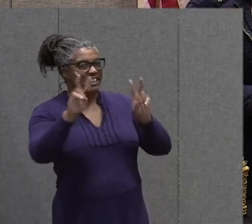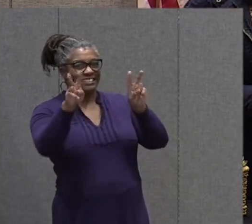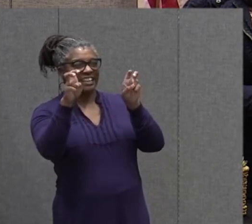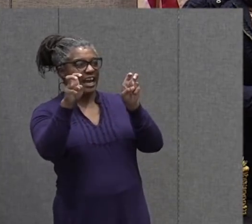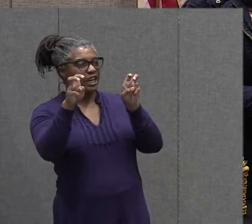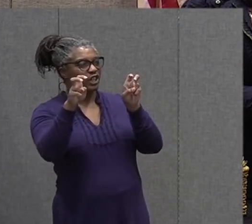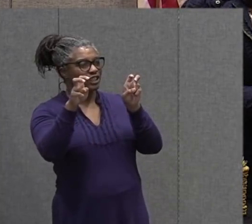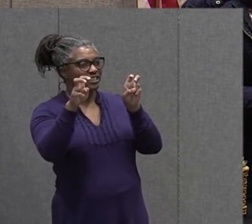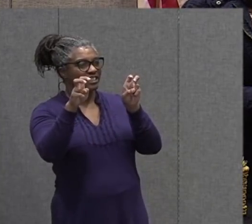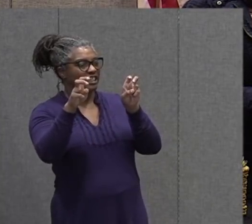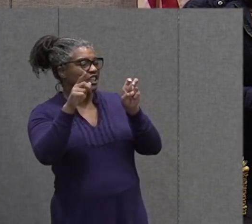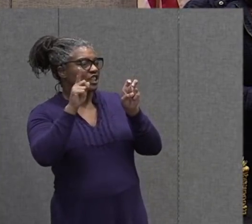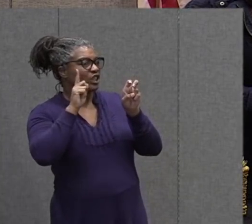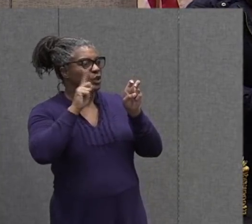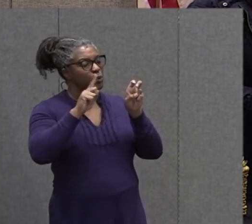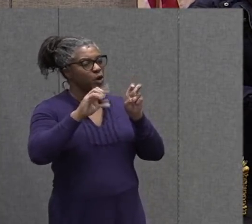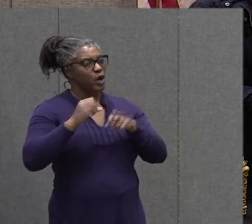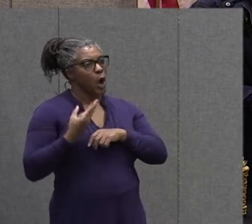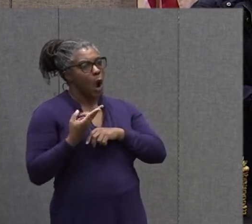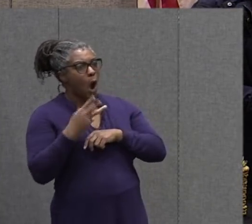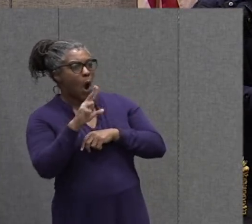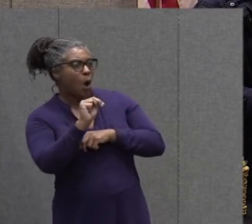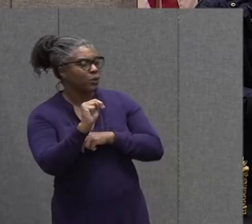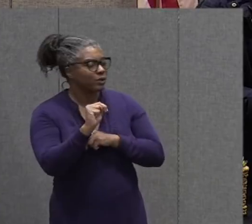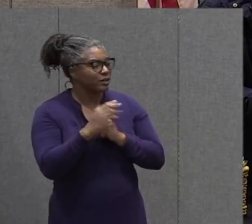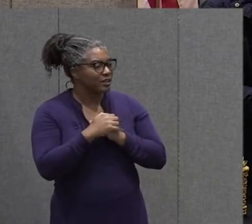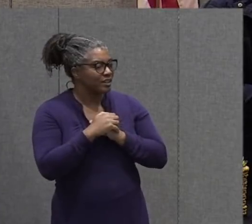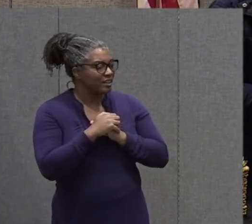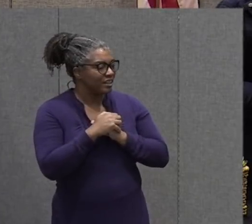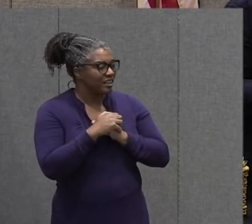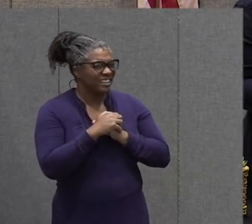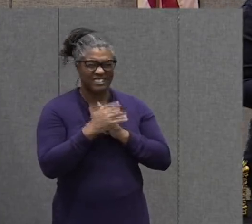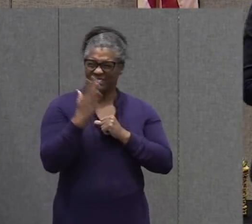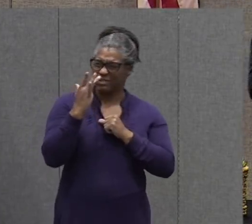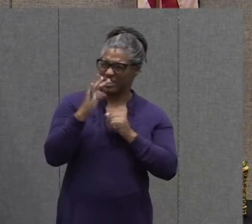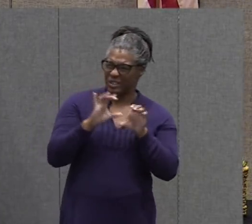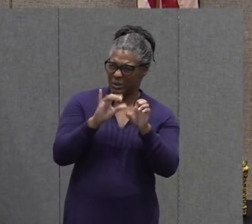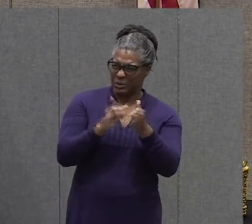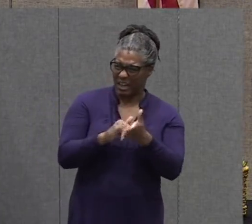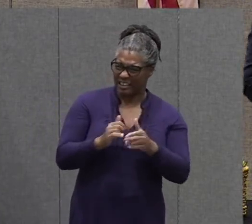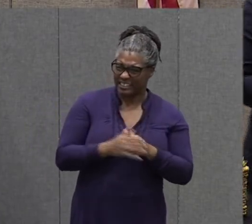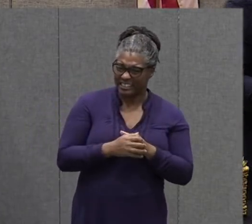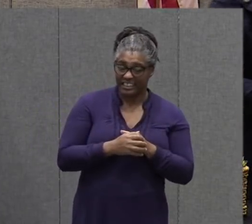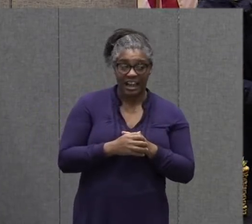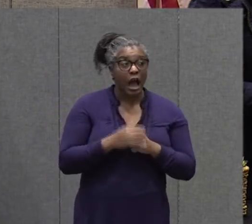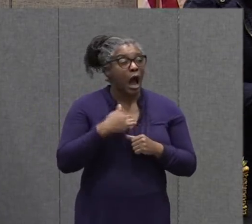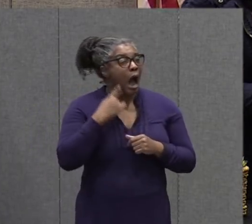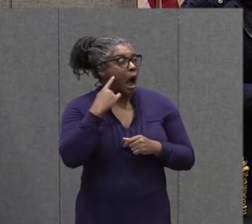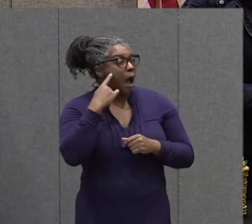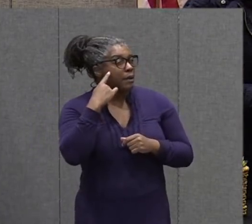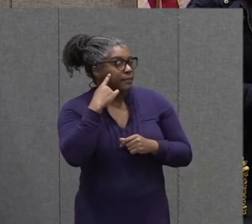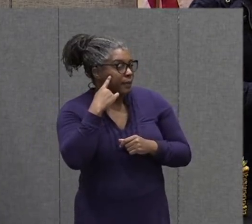in lowercase letters though? [Miss Martindale] I don't know. (mumbles) I think, i think that she may have a little dog.